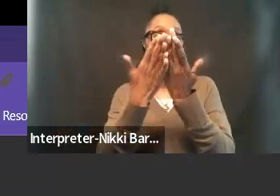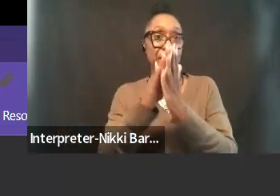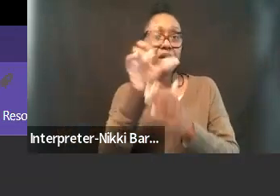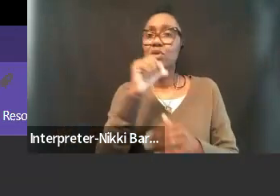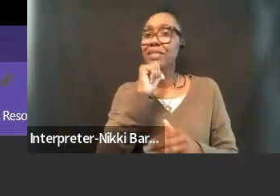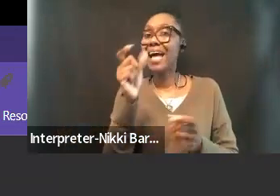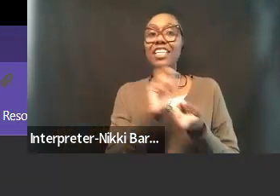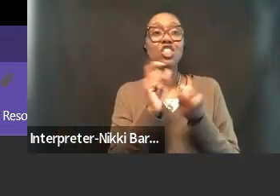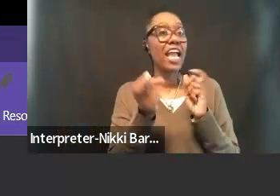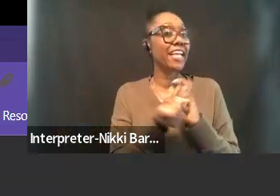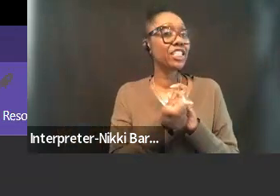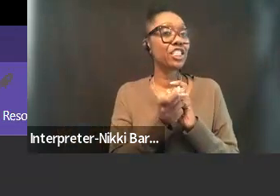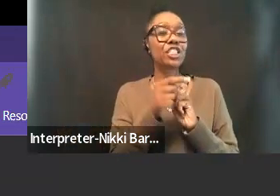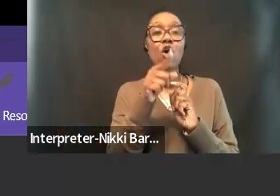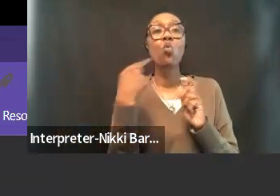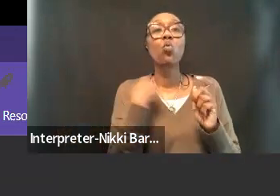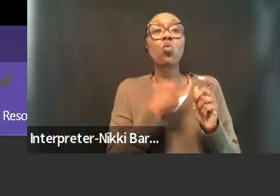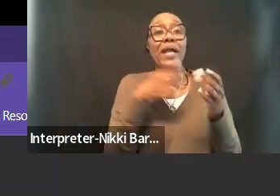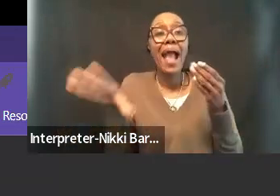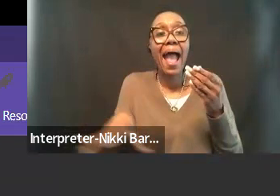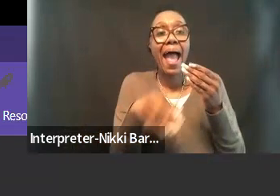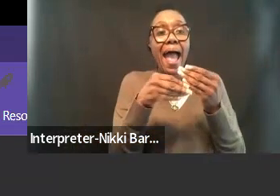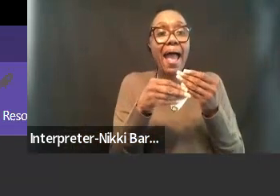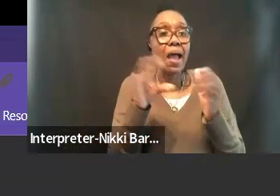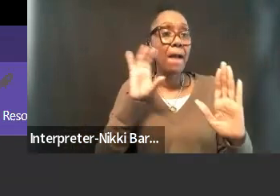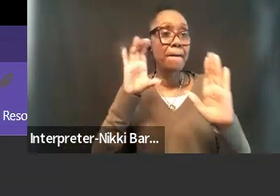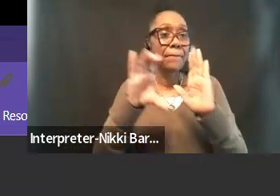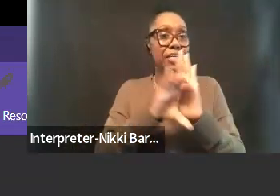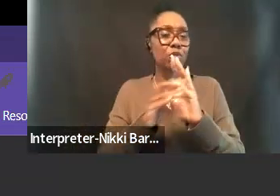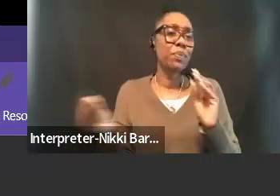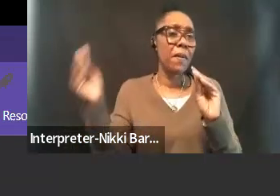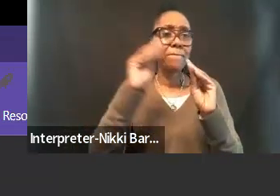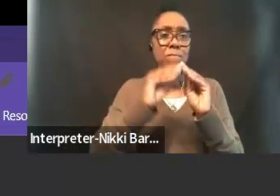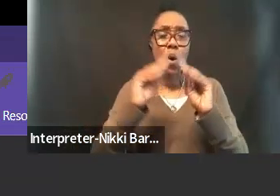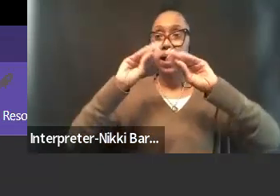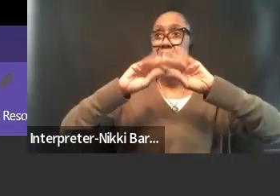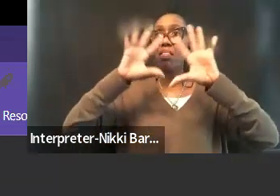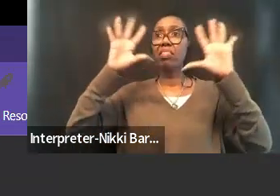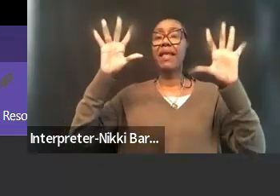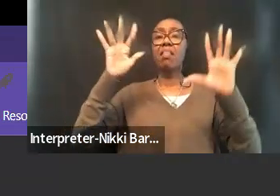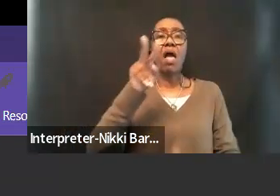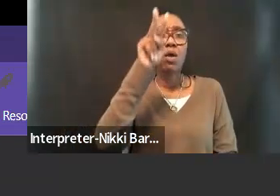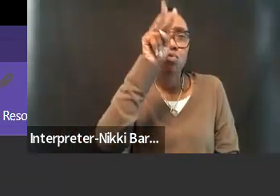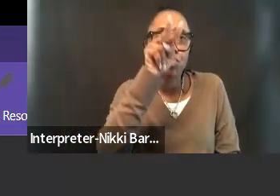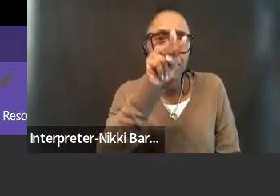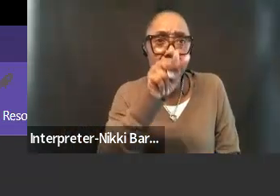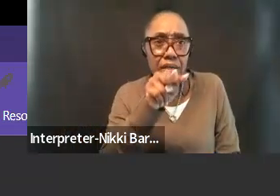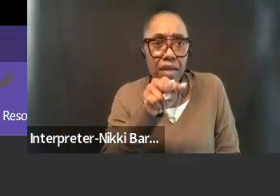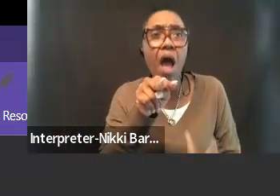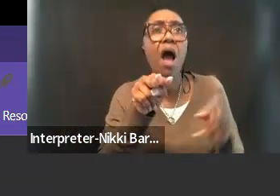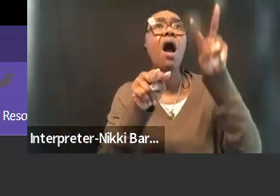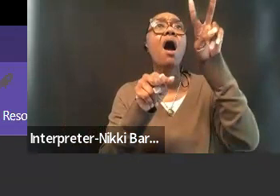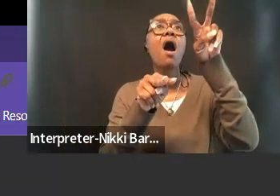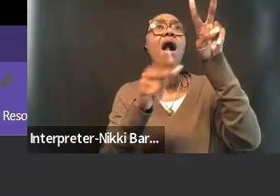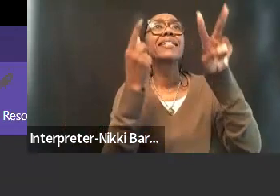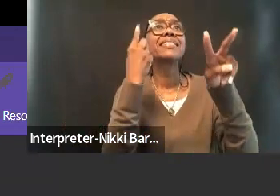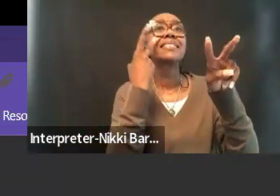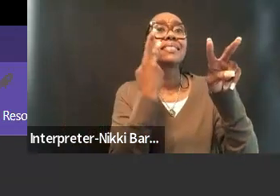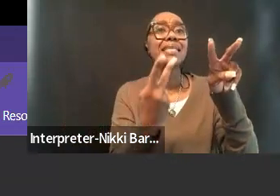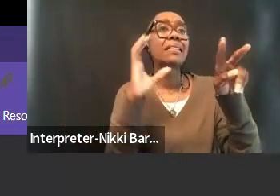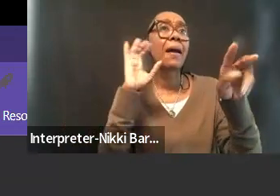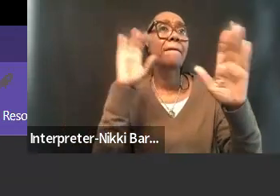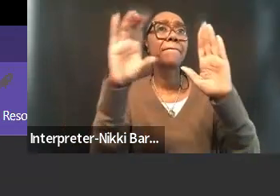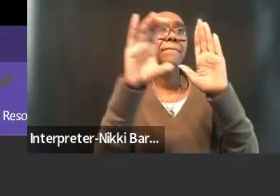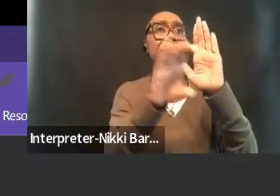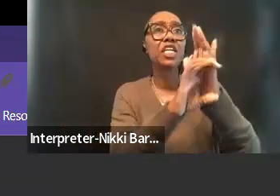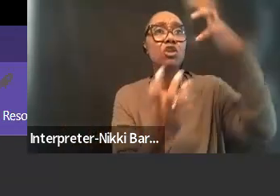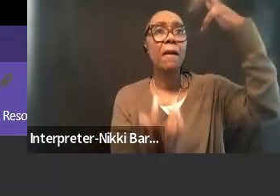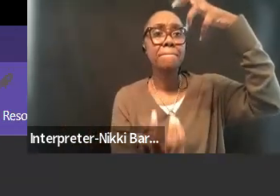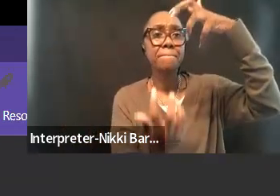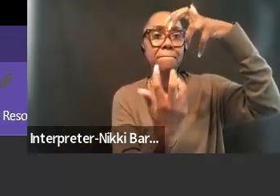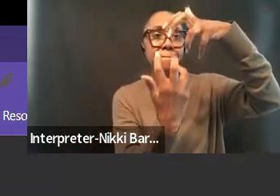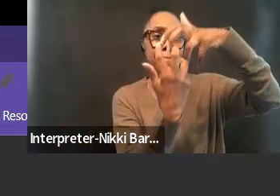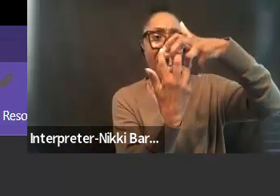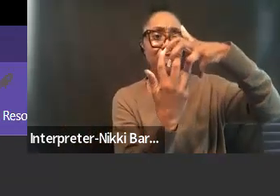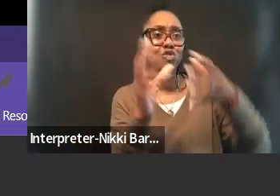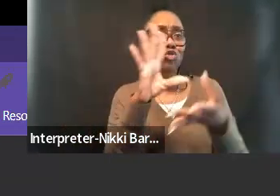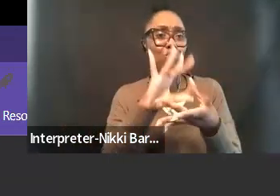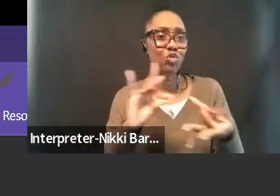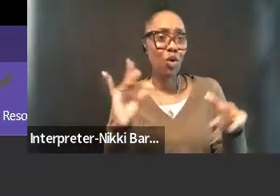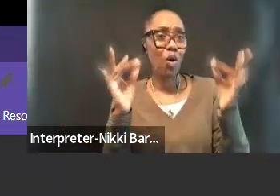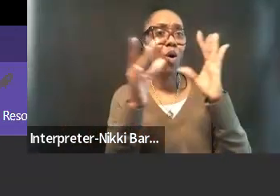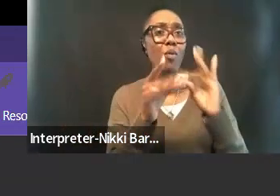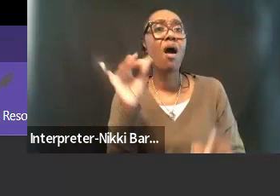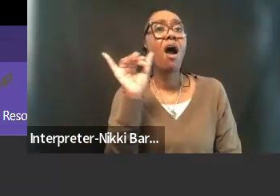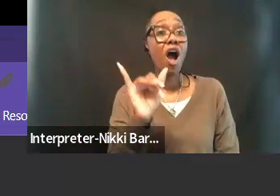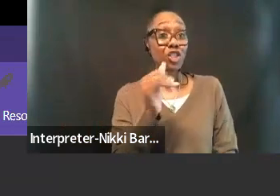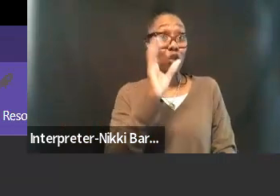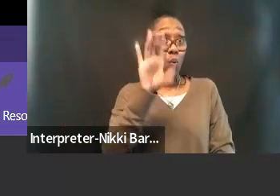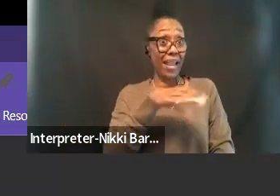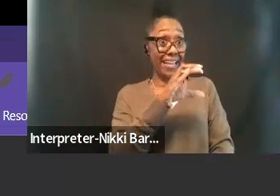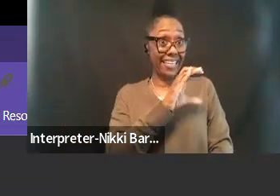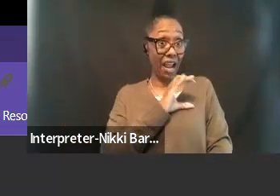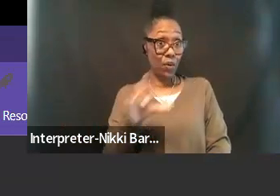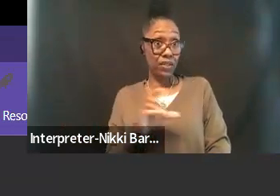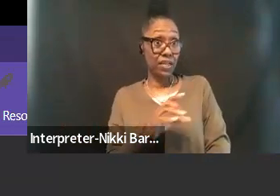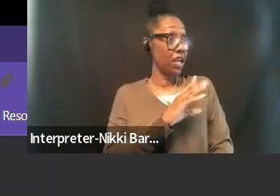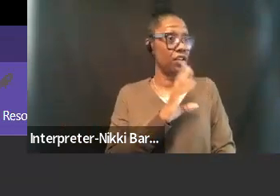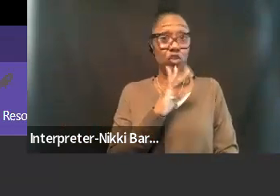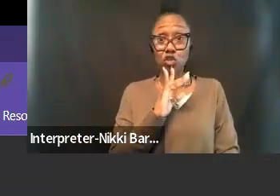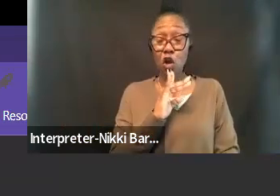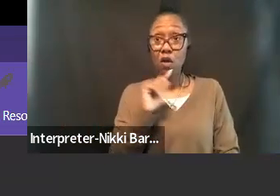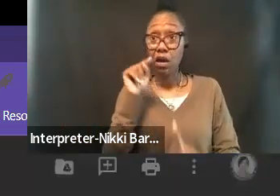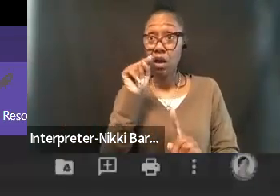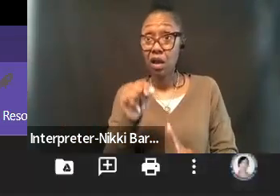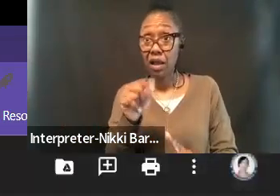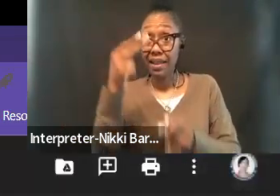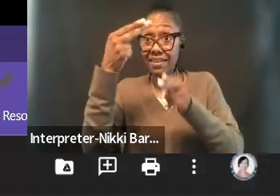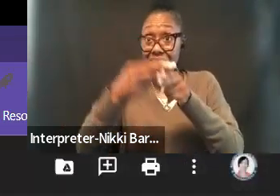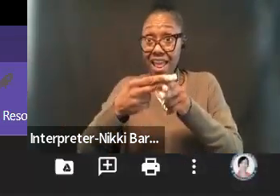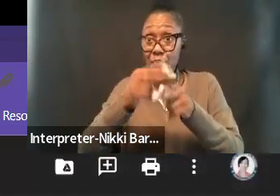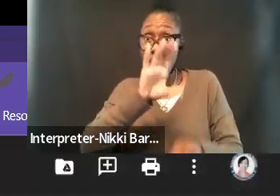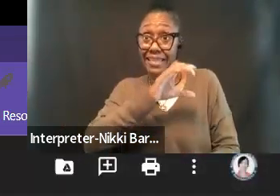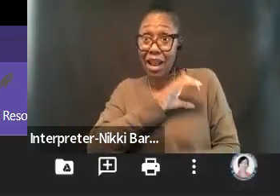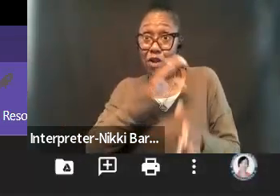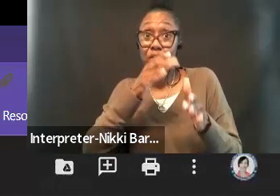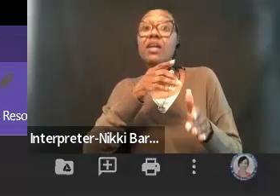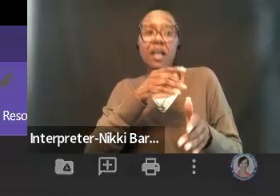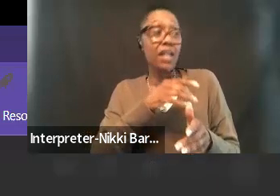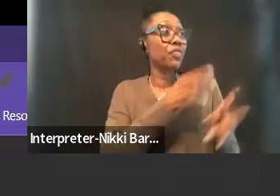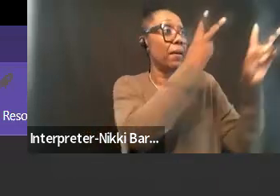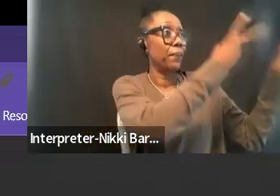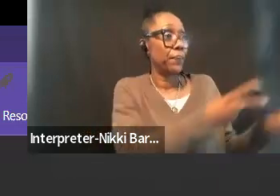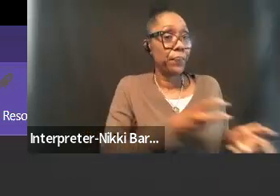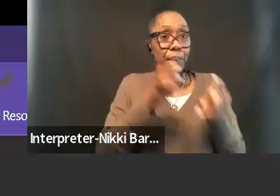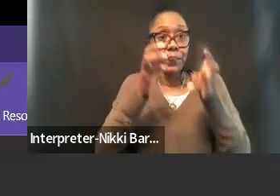For those students that understand better. Through pictures. And so, every time the character talks. In the paragraph, we would put the picture of that character before what they were saying.